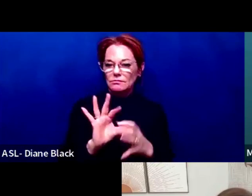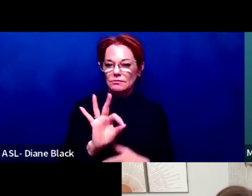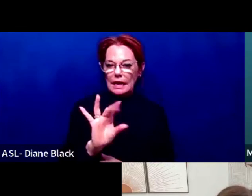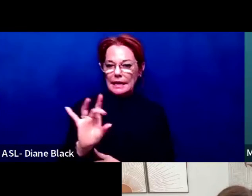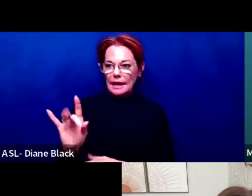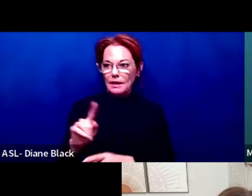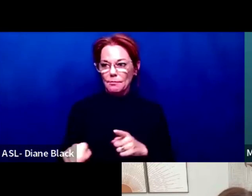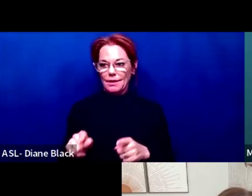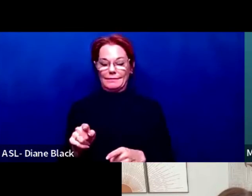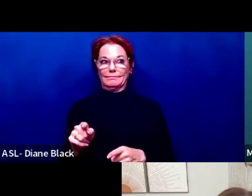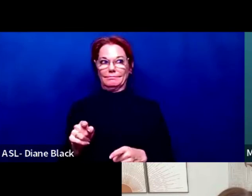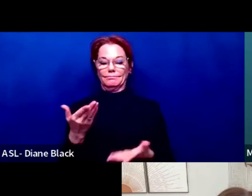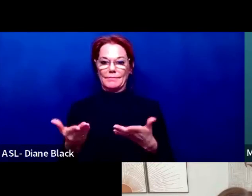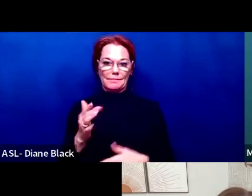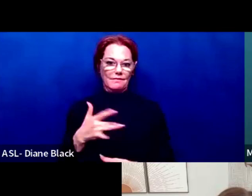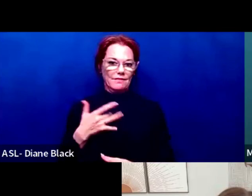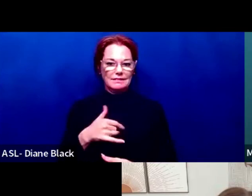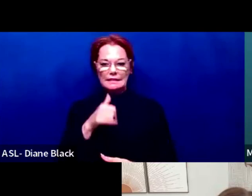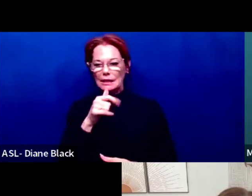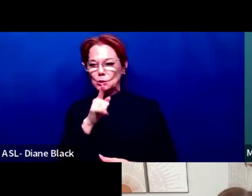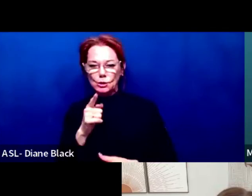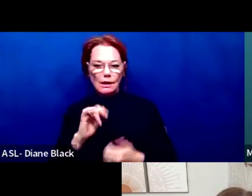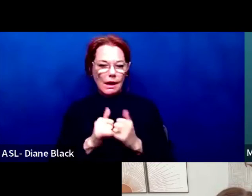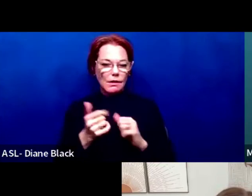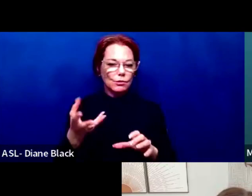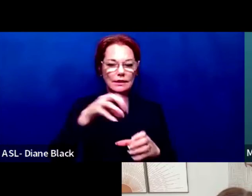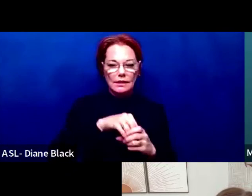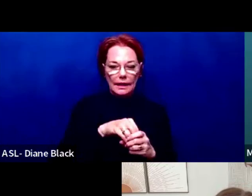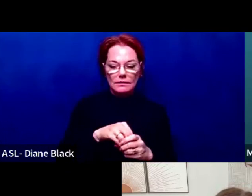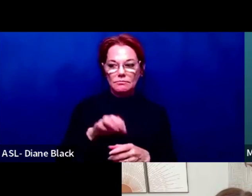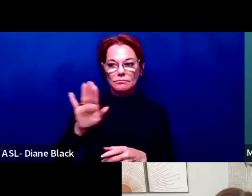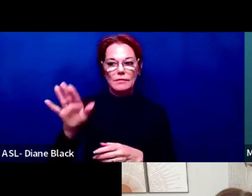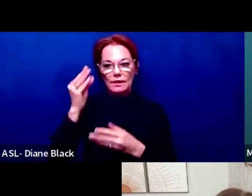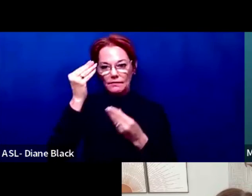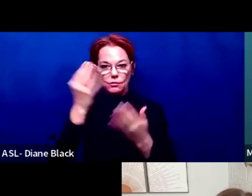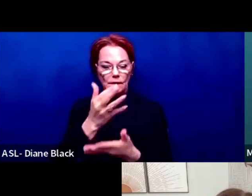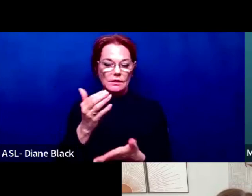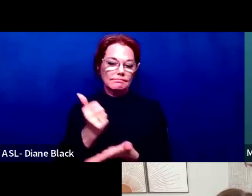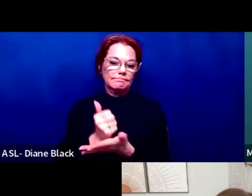and engaged. So that's super helpful information. Well, I'm